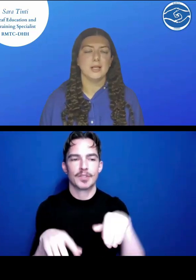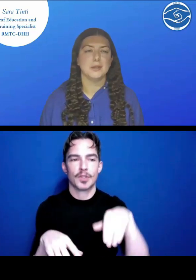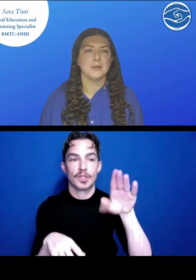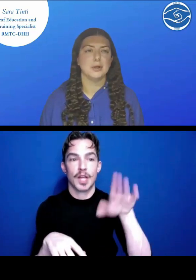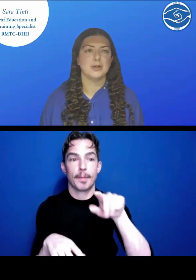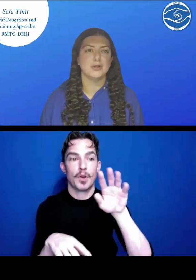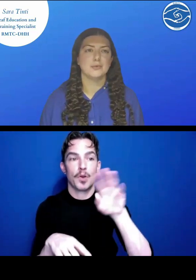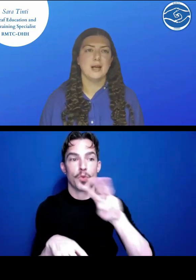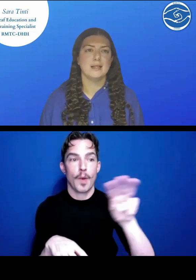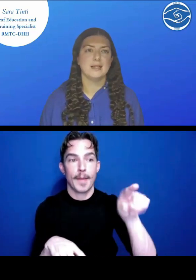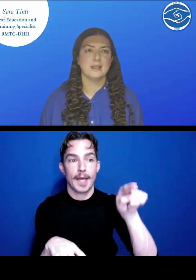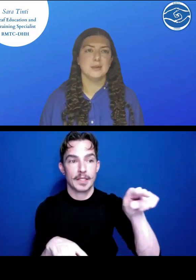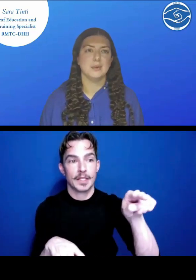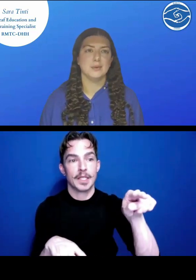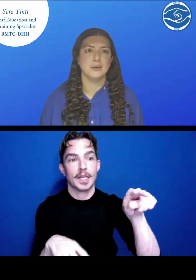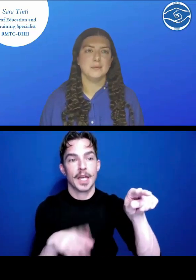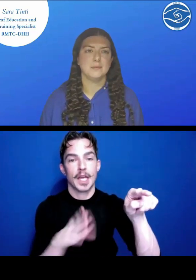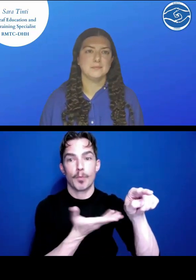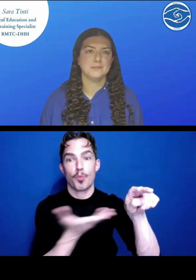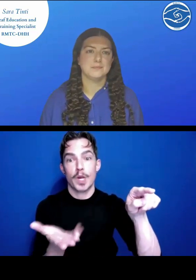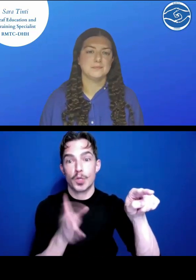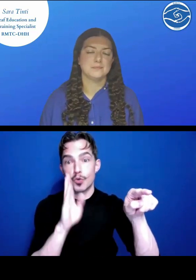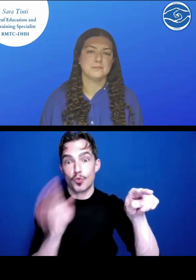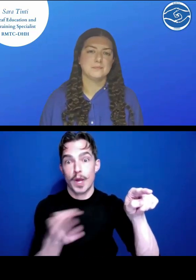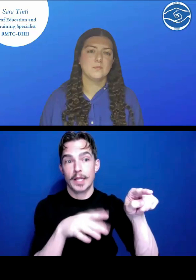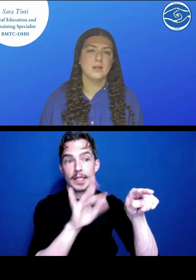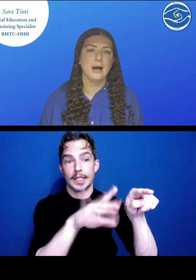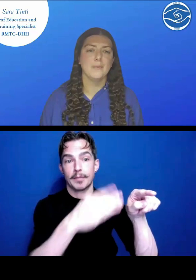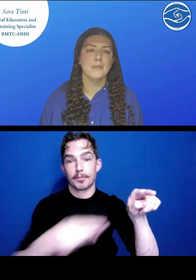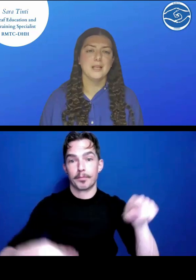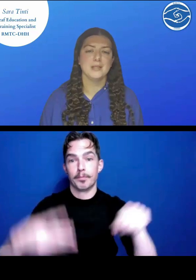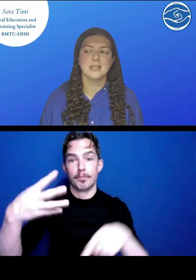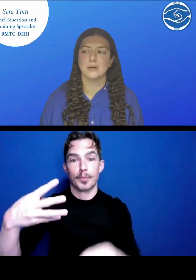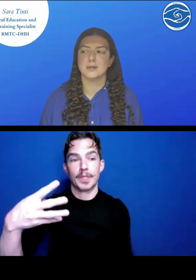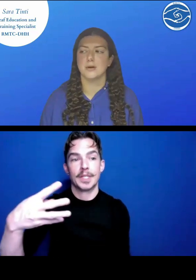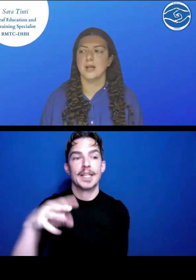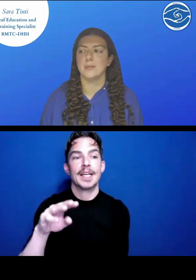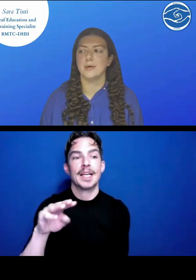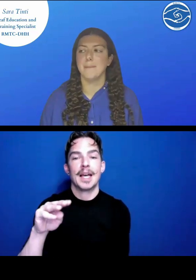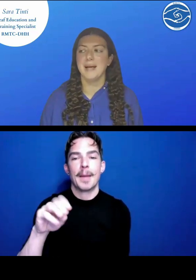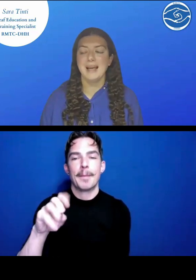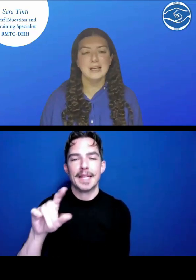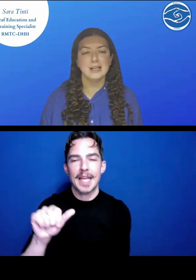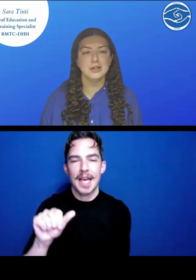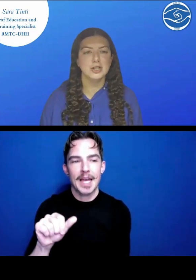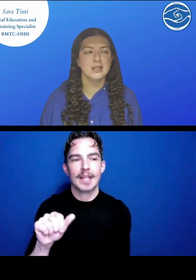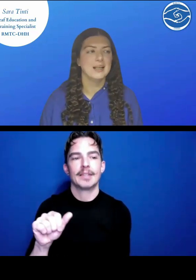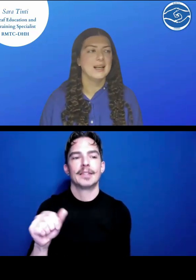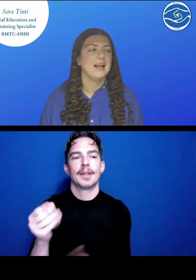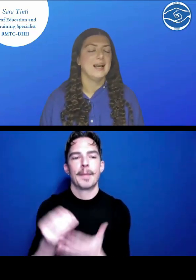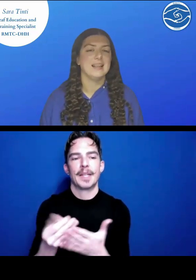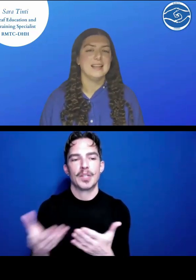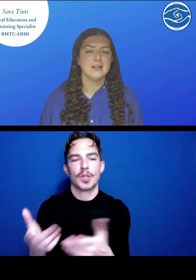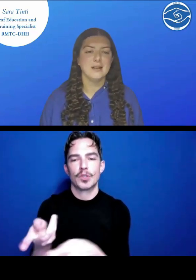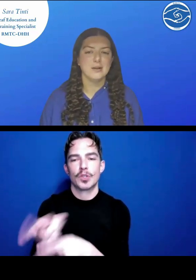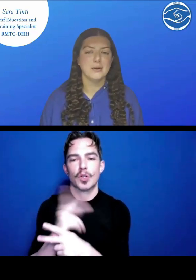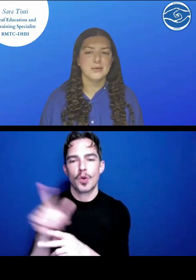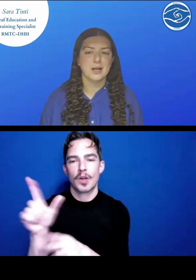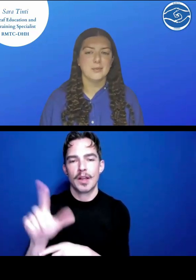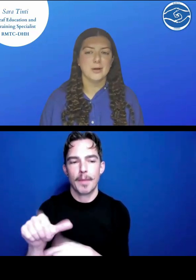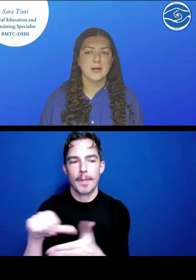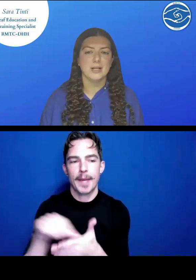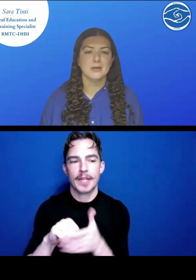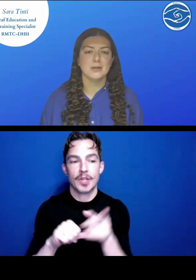bring you straight to our media materials loan library page. And here in our loan library page,